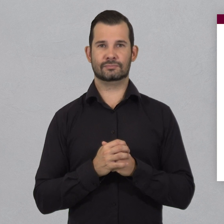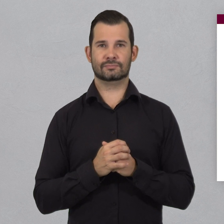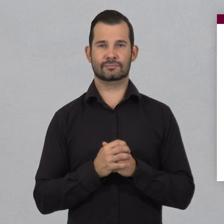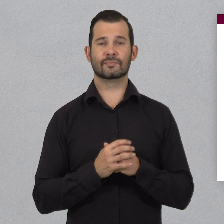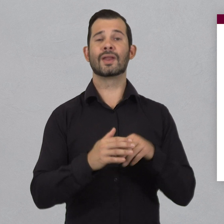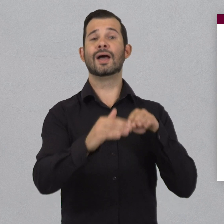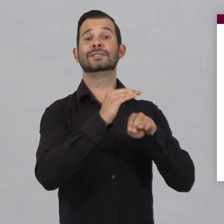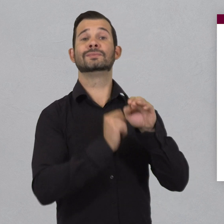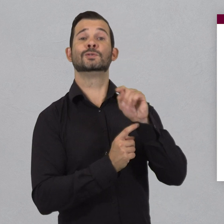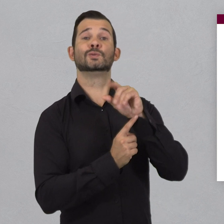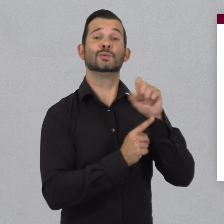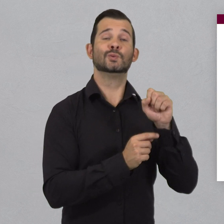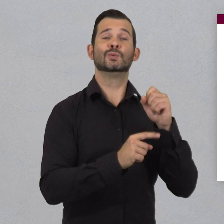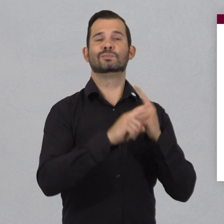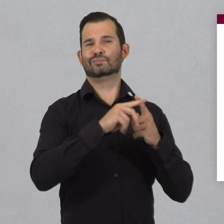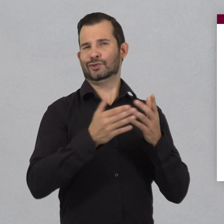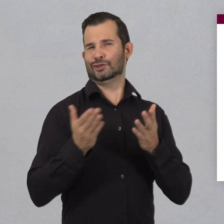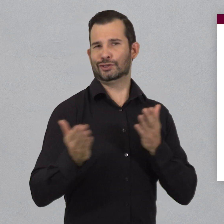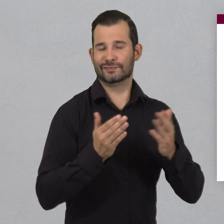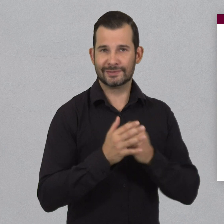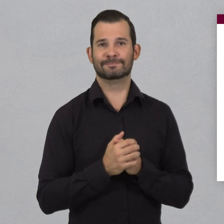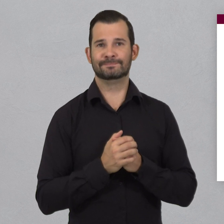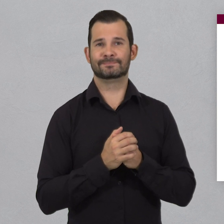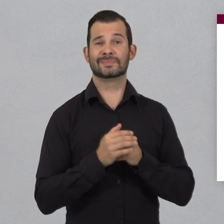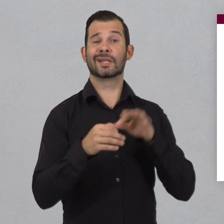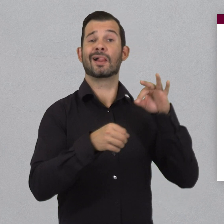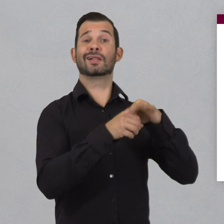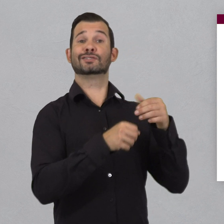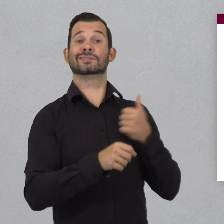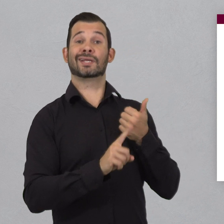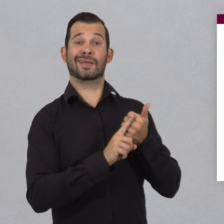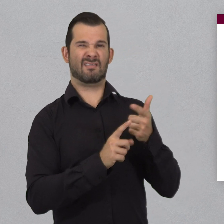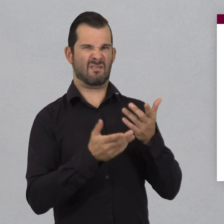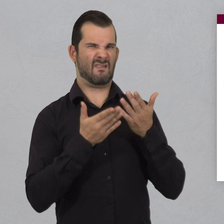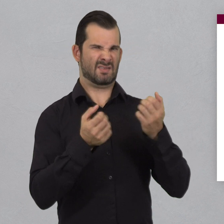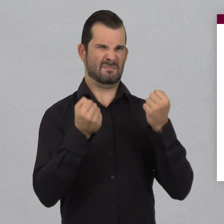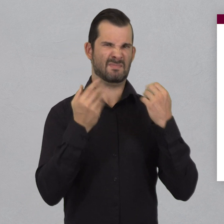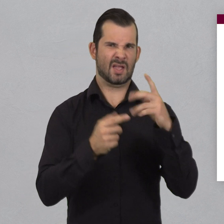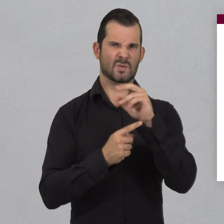Accessibility tools and services Elections Canada offers many tools